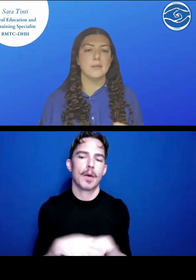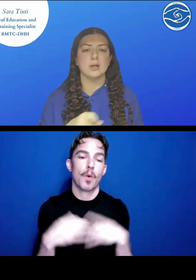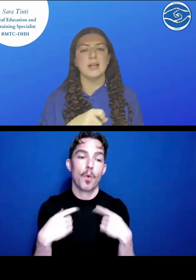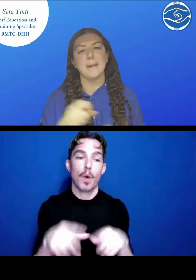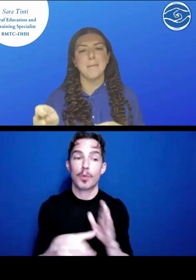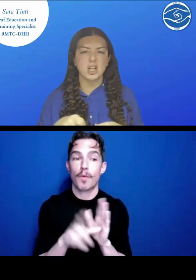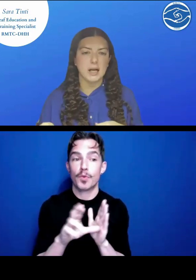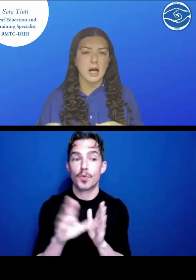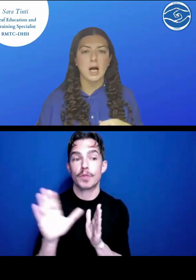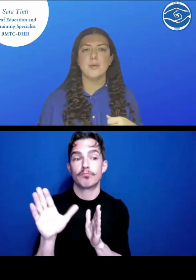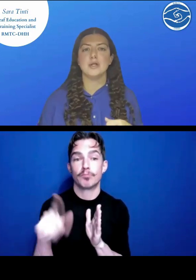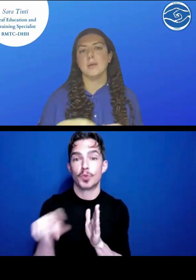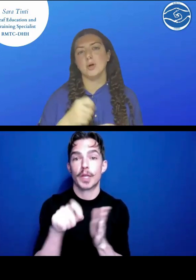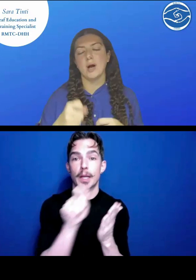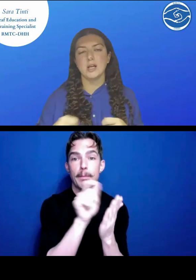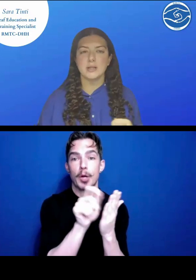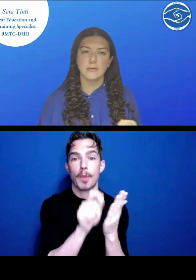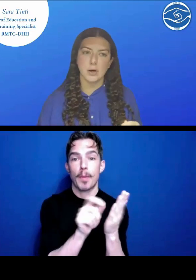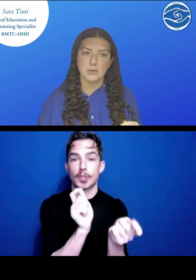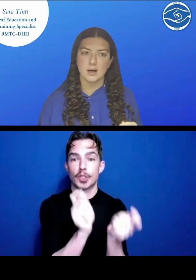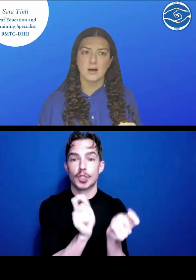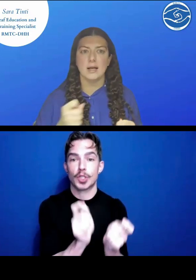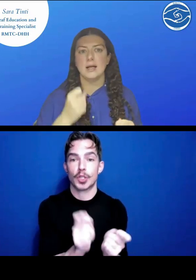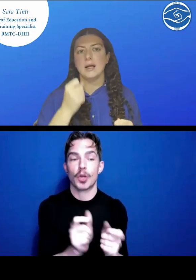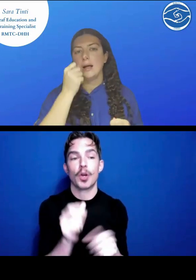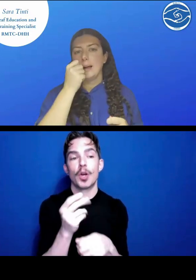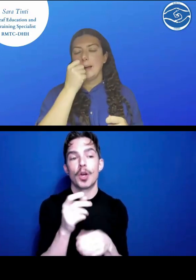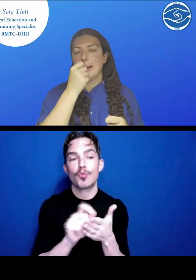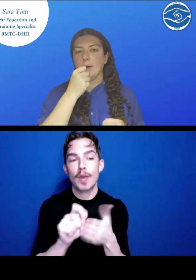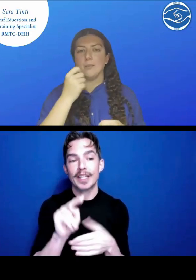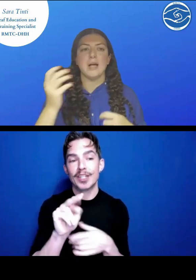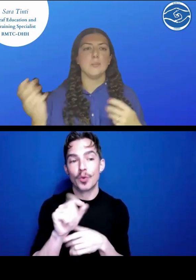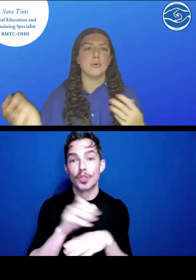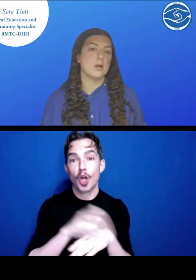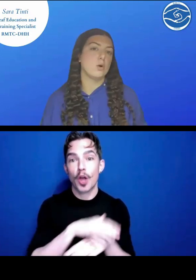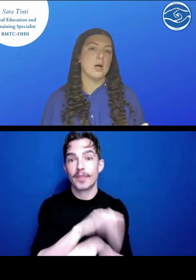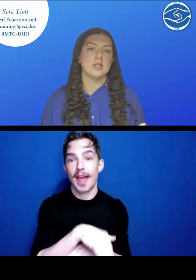you're able to like mark it up and you're able to write yourself notes on it. And bring your